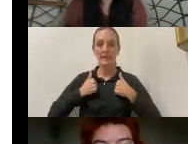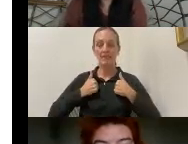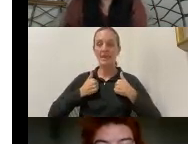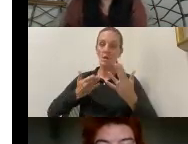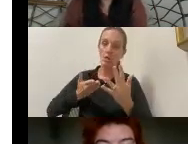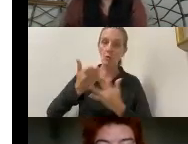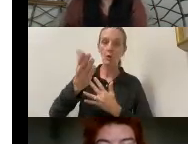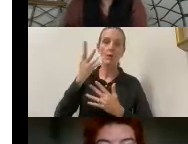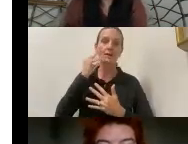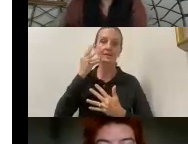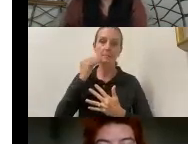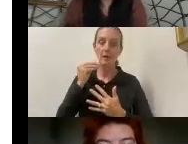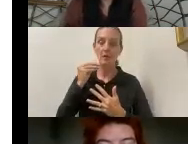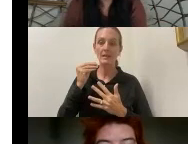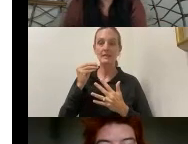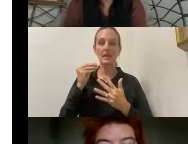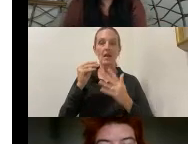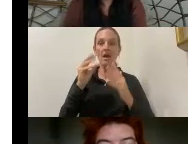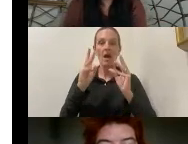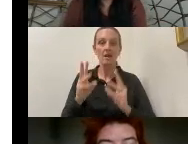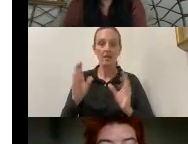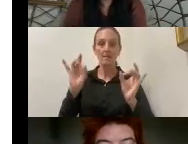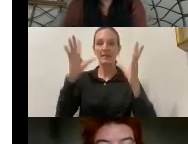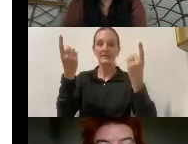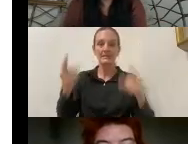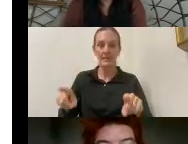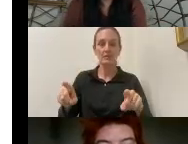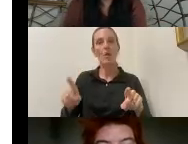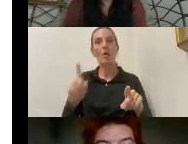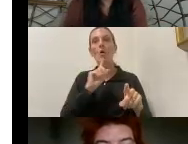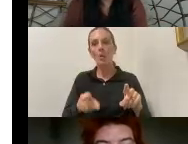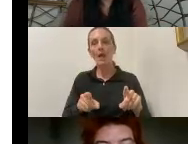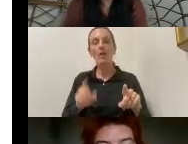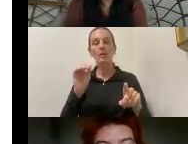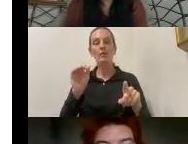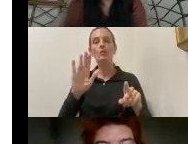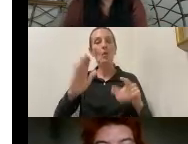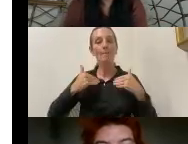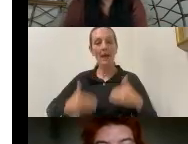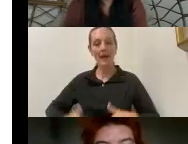So when the human body goes through something such as an actual disaster, your body goes